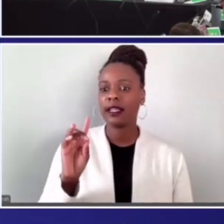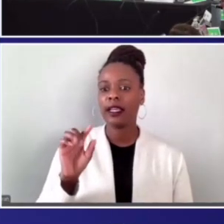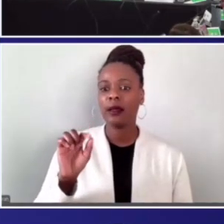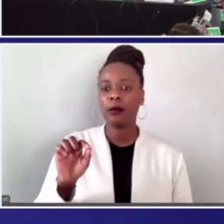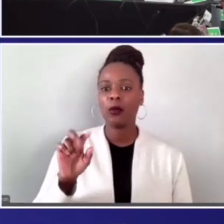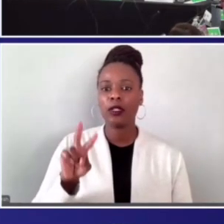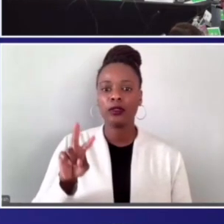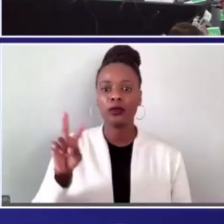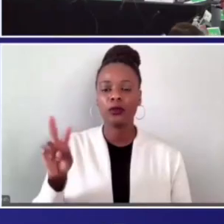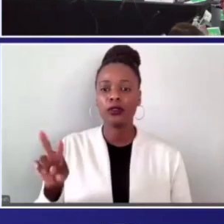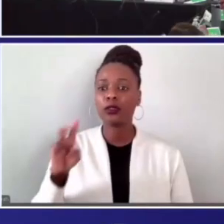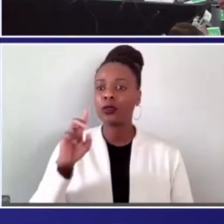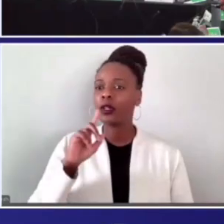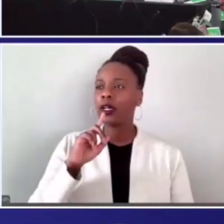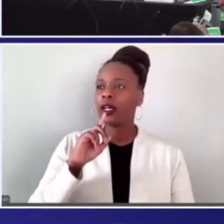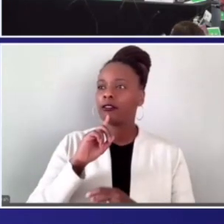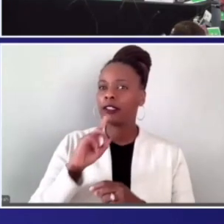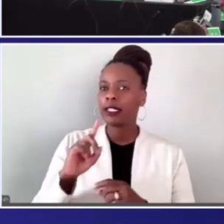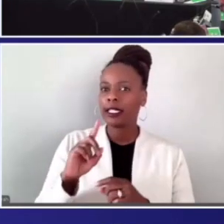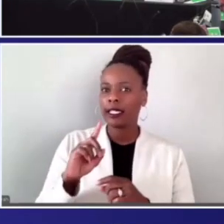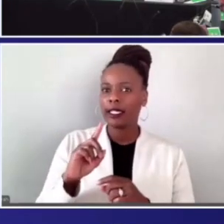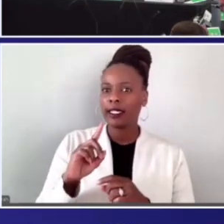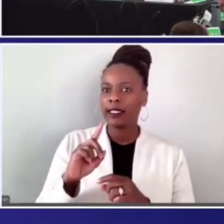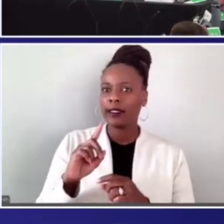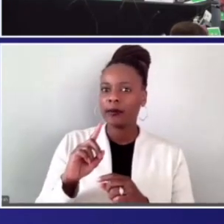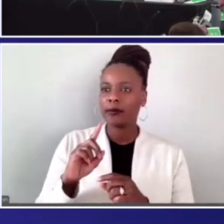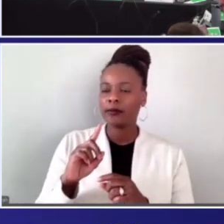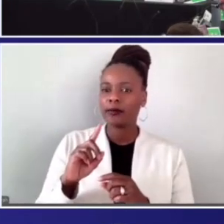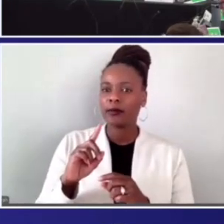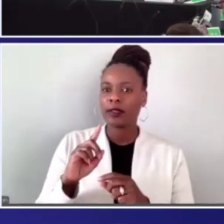the most and it's, and it's something that schools are familiar with.